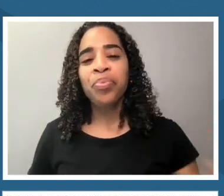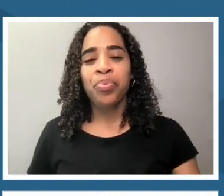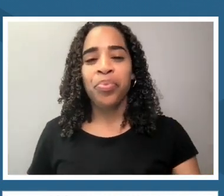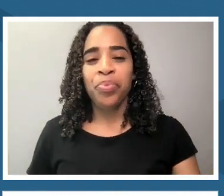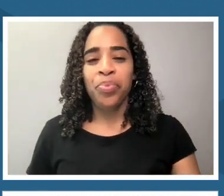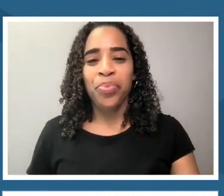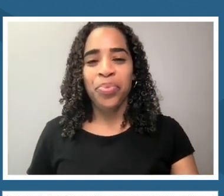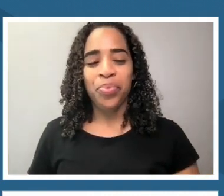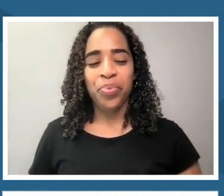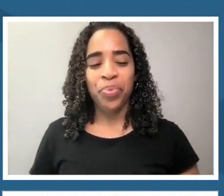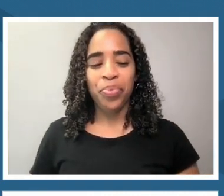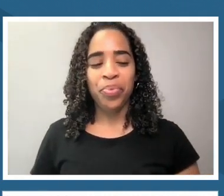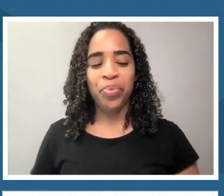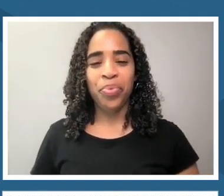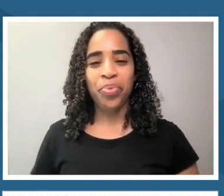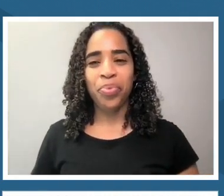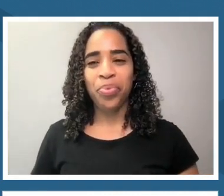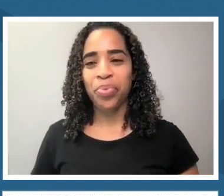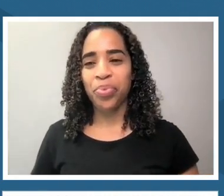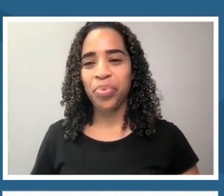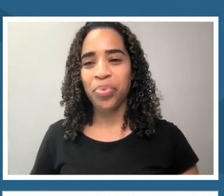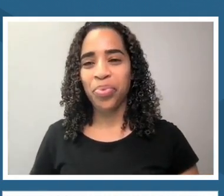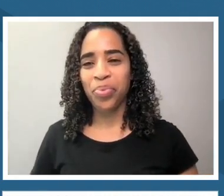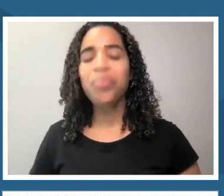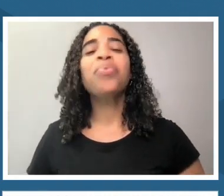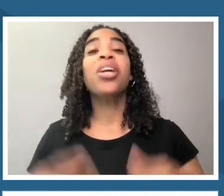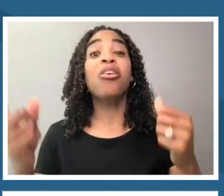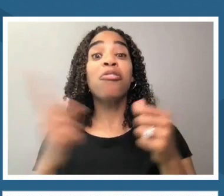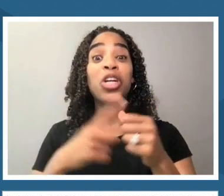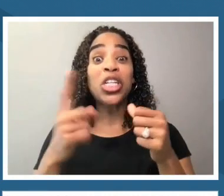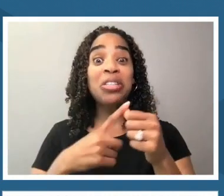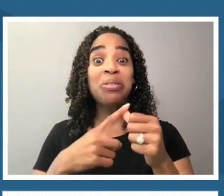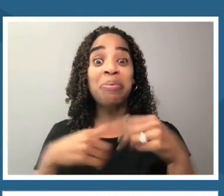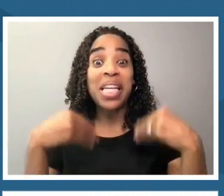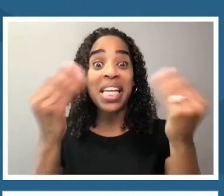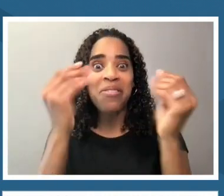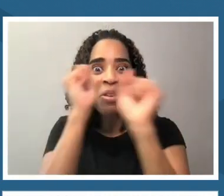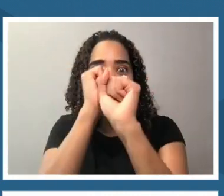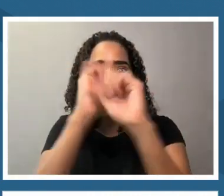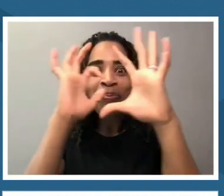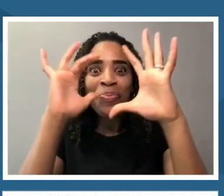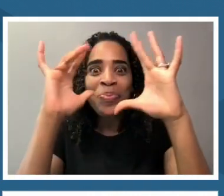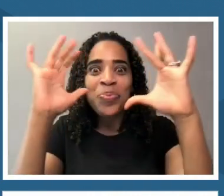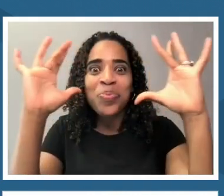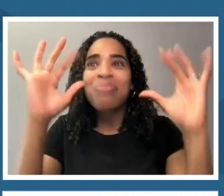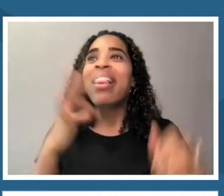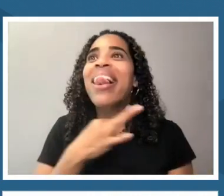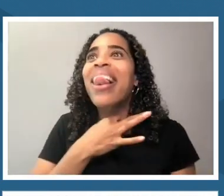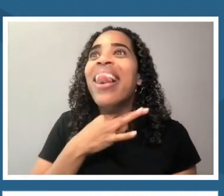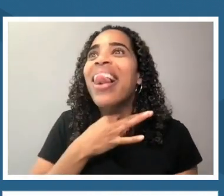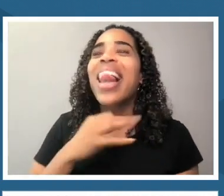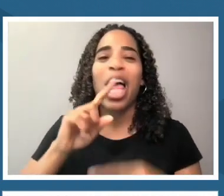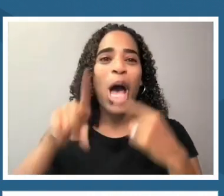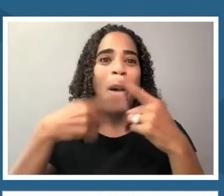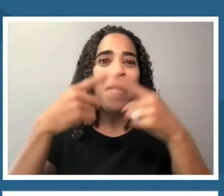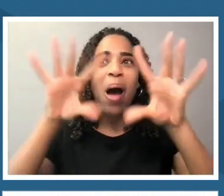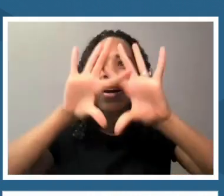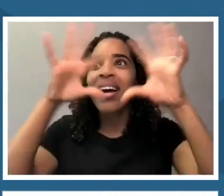wanted to get our uh minds open and curious and thinking about space and